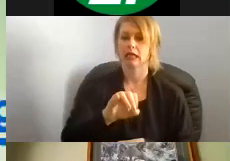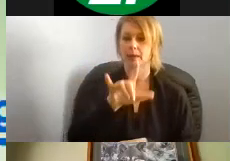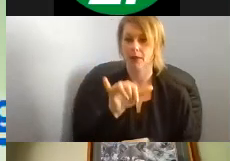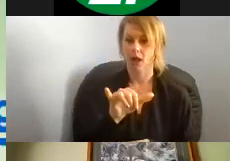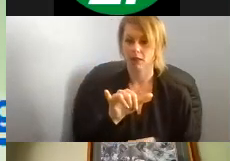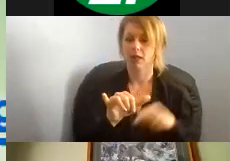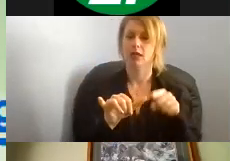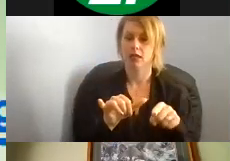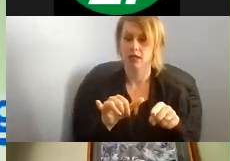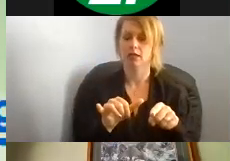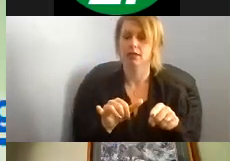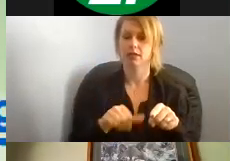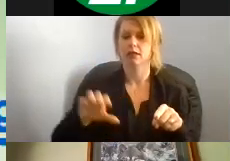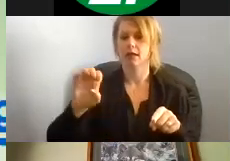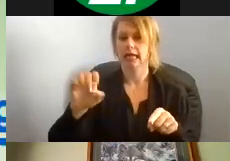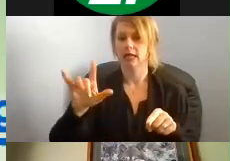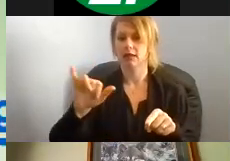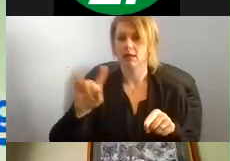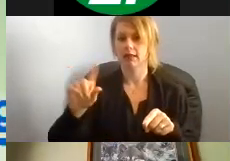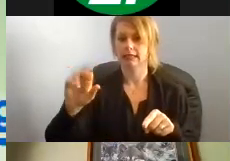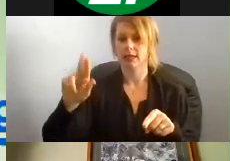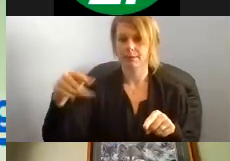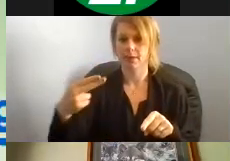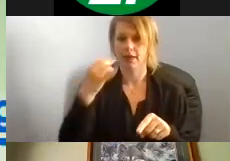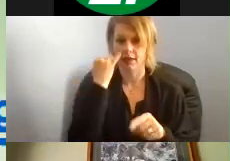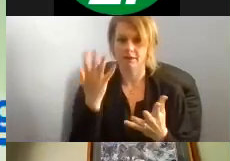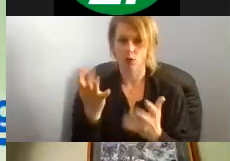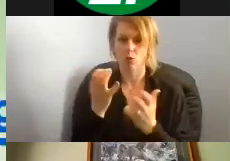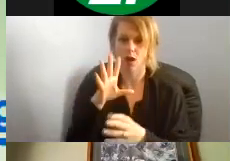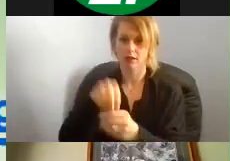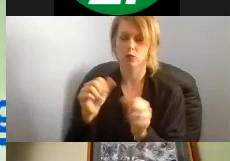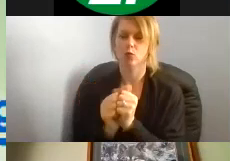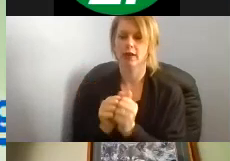and Elizabeth Krubsack to become a part of the school mental health listserv.